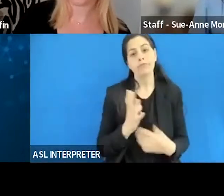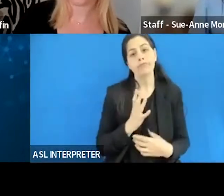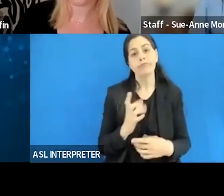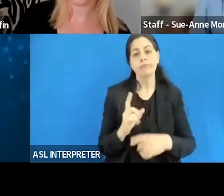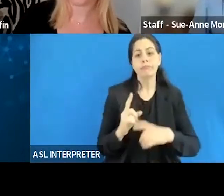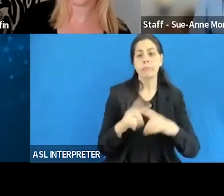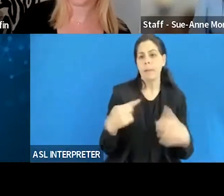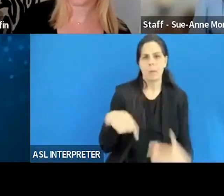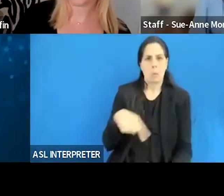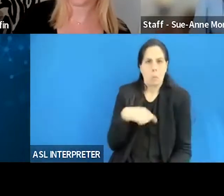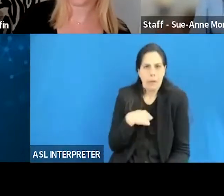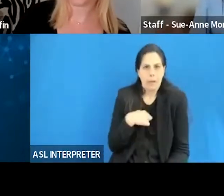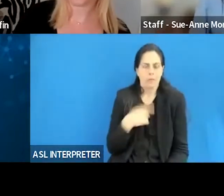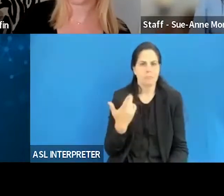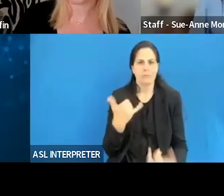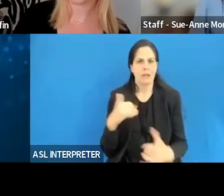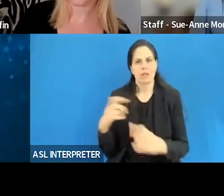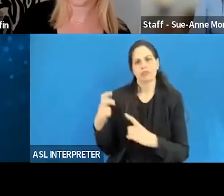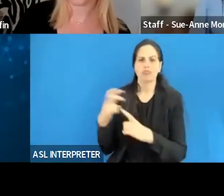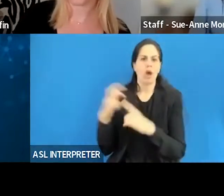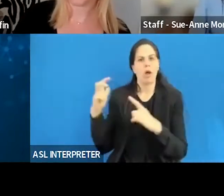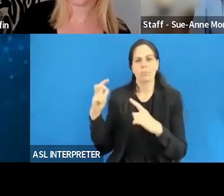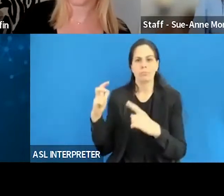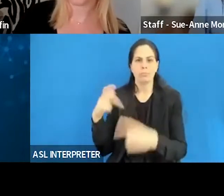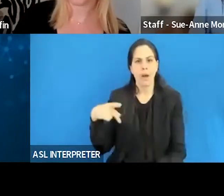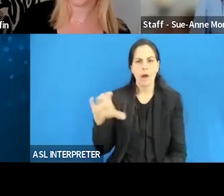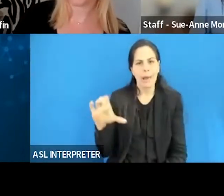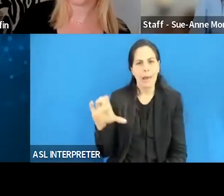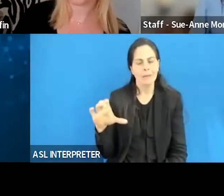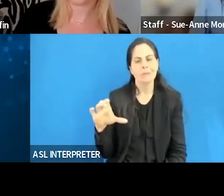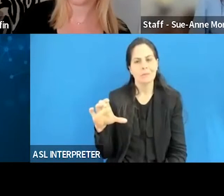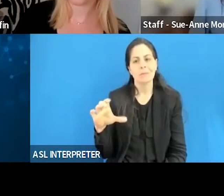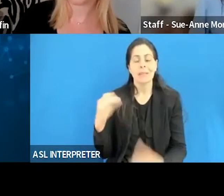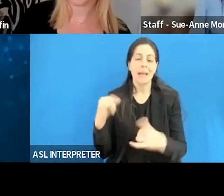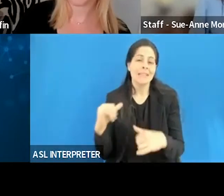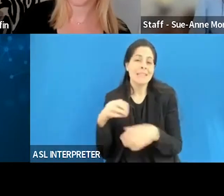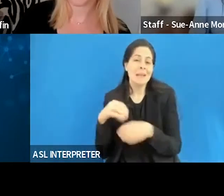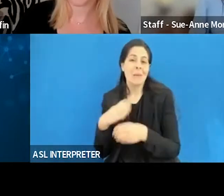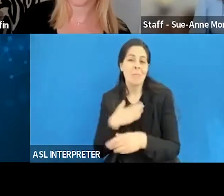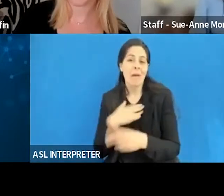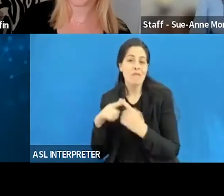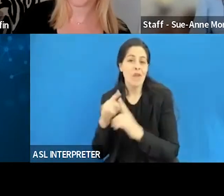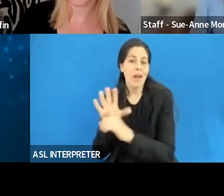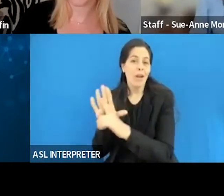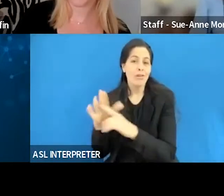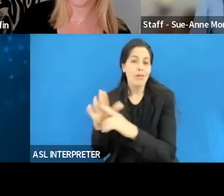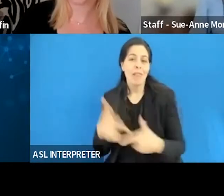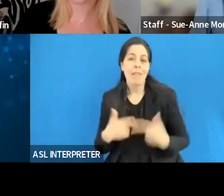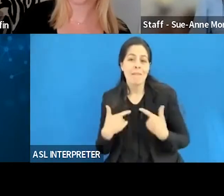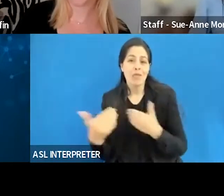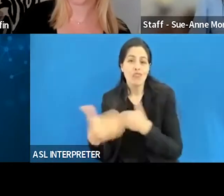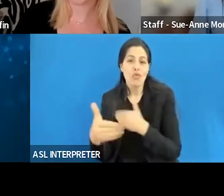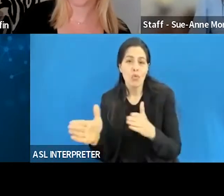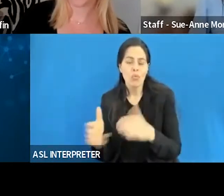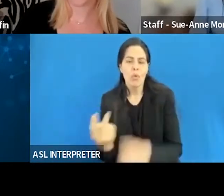we are like one of the top podcasts in the world and we still record outta my friend's living room with just two mics because that's the way we wanna keep it.